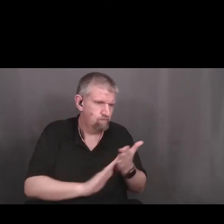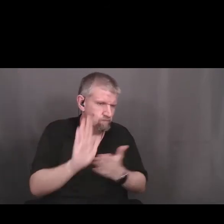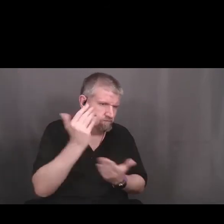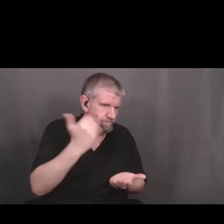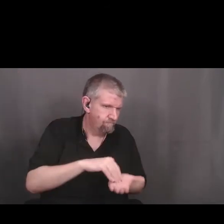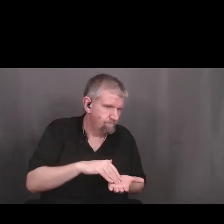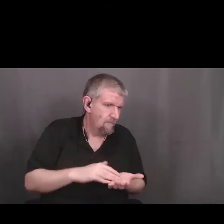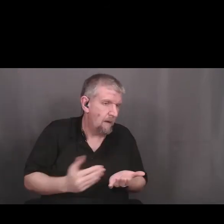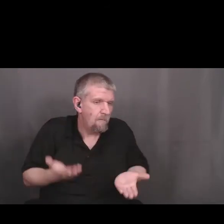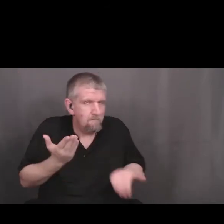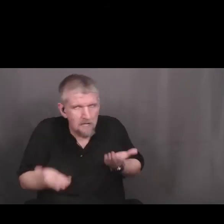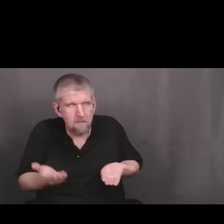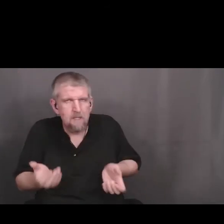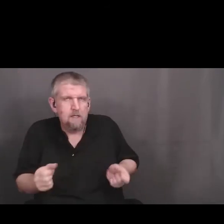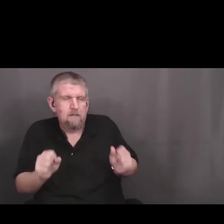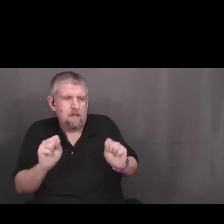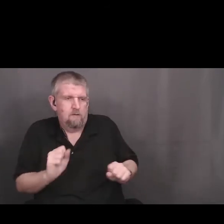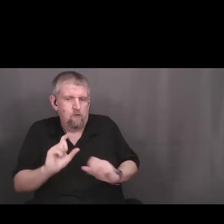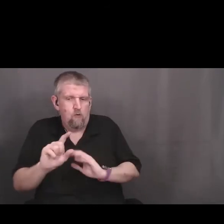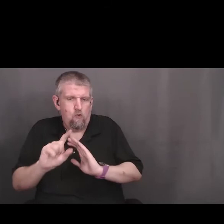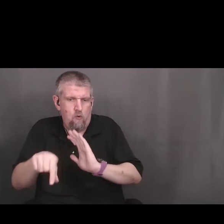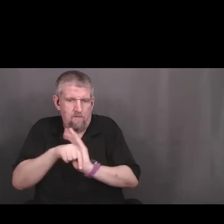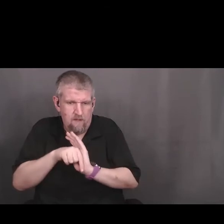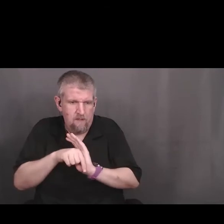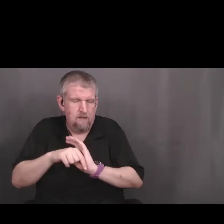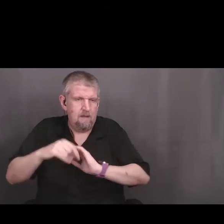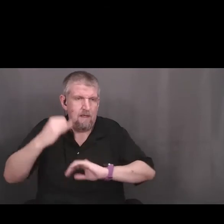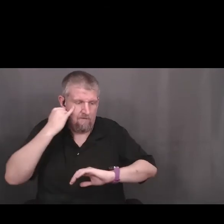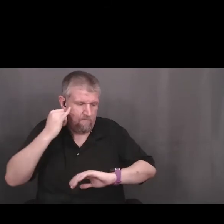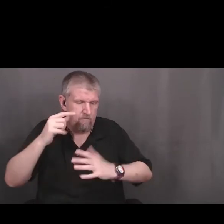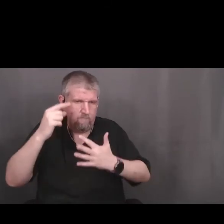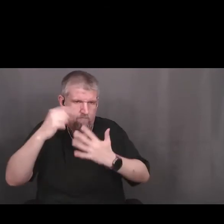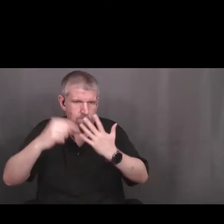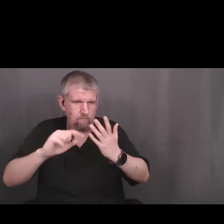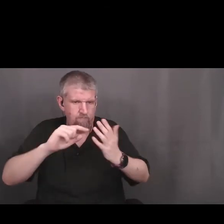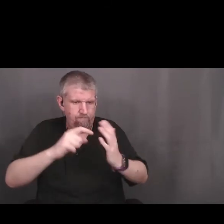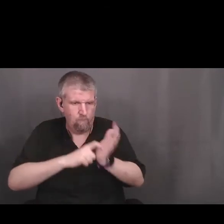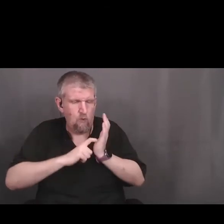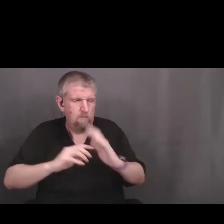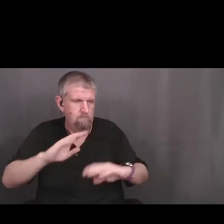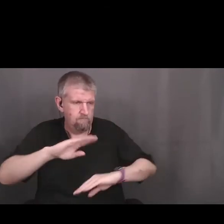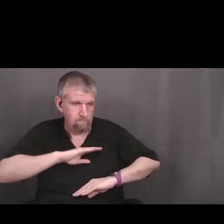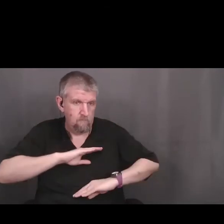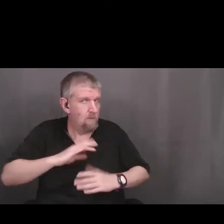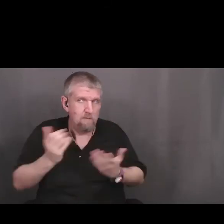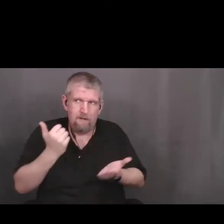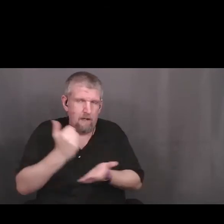you may be able to receive assistance after you've met those conditions or if there are any other programs or even just helping pay off some of your loan.